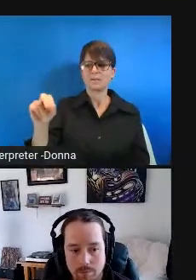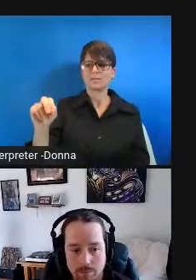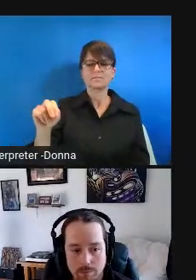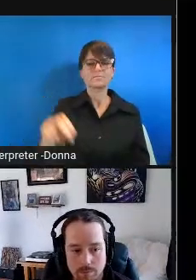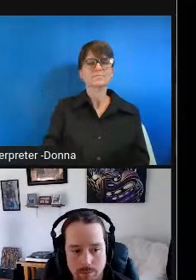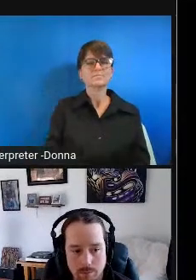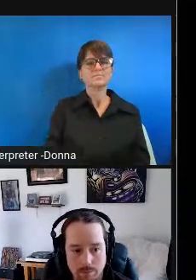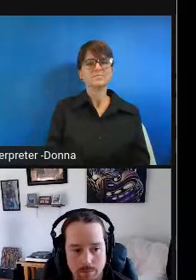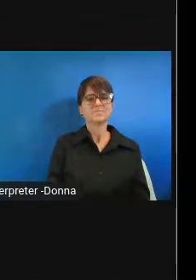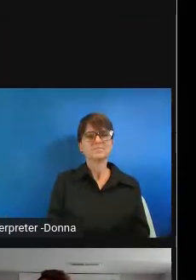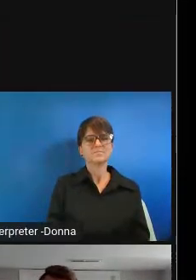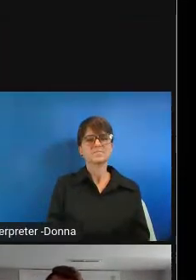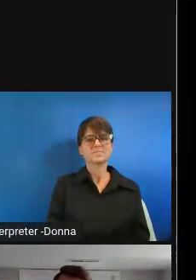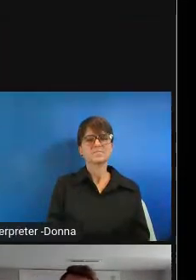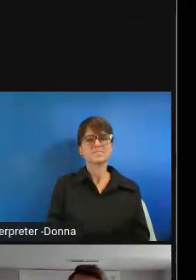Twitter, and slack